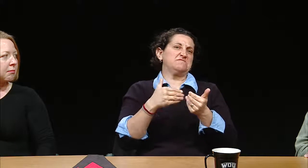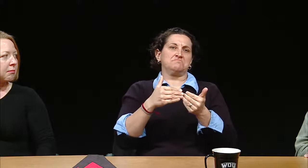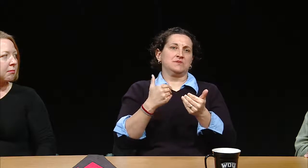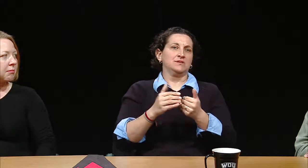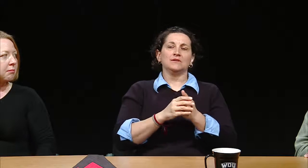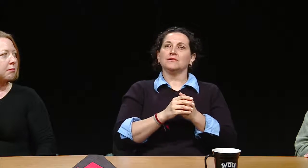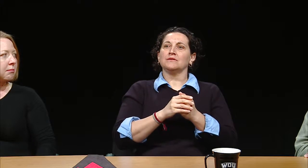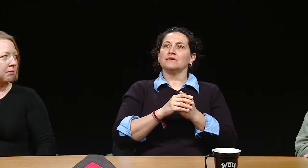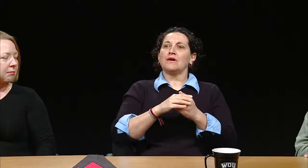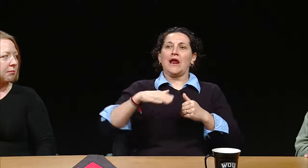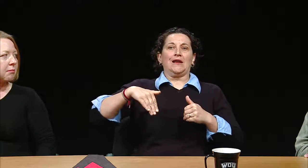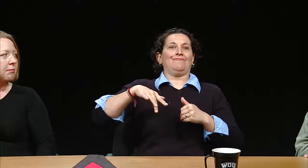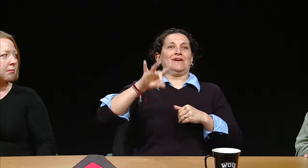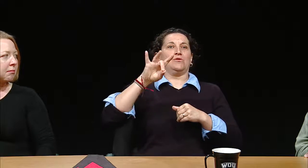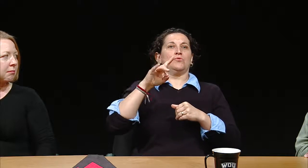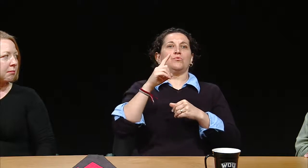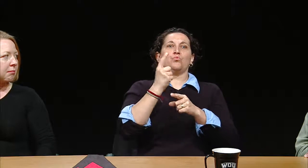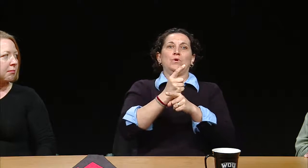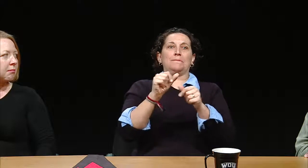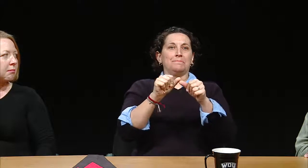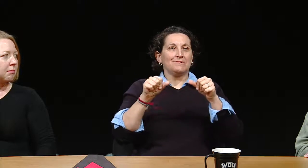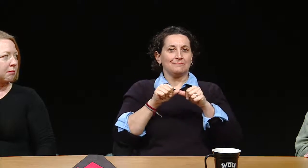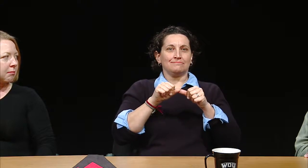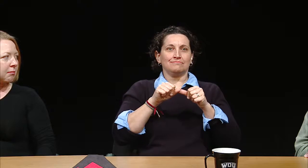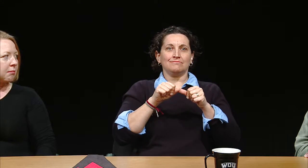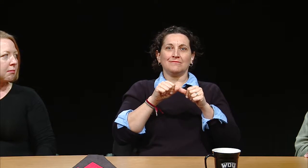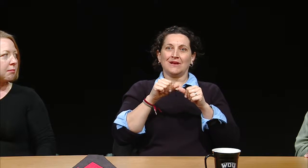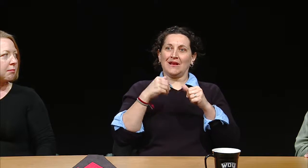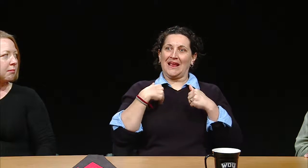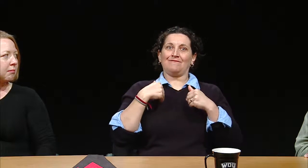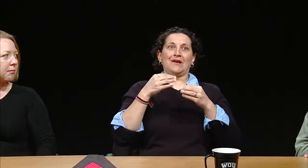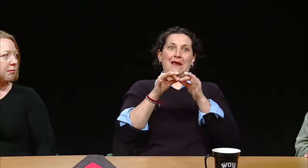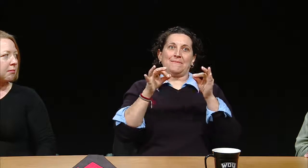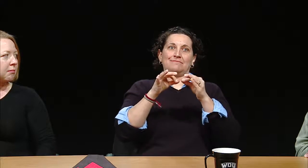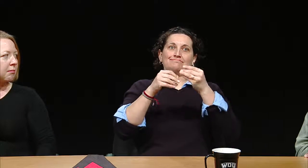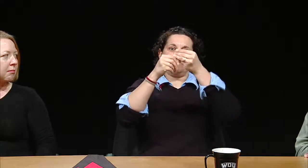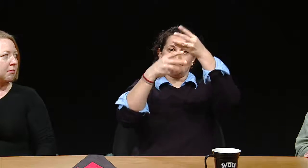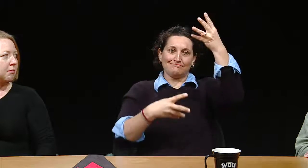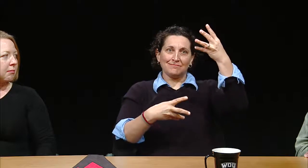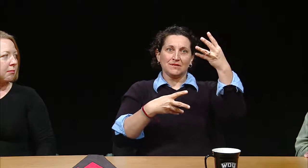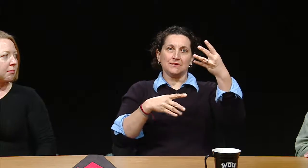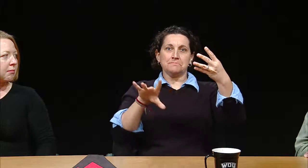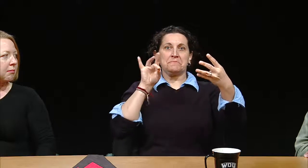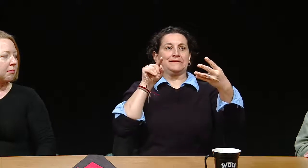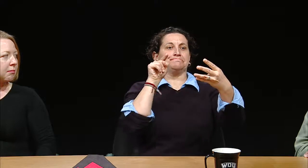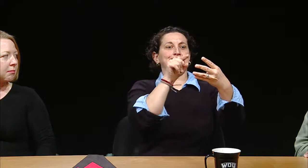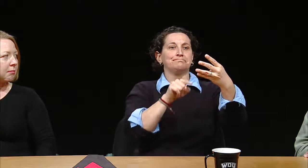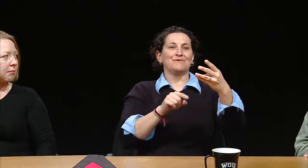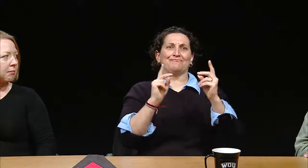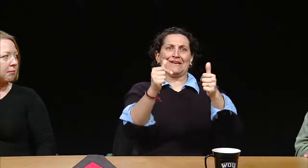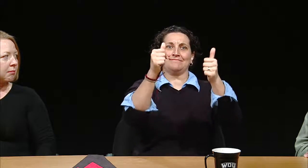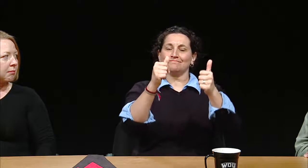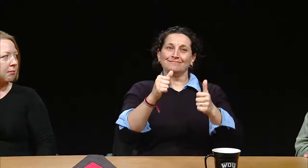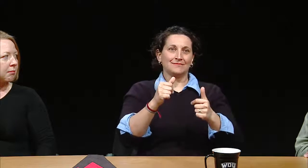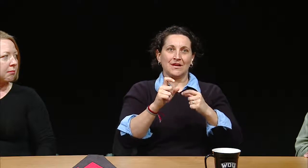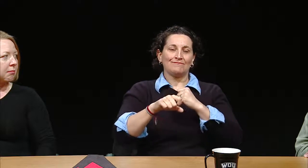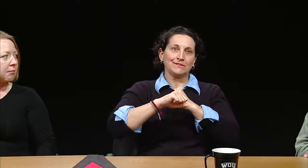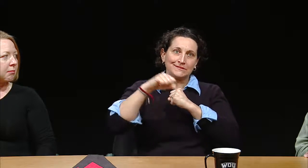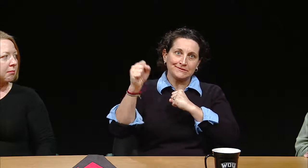we're going to have to be able to watch this film with captions. So we turn the captions on, and I notice that as we're watching it, I would laugh before my date did.